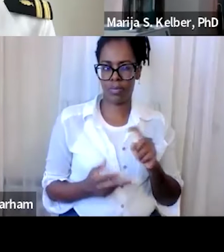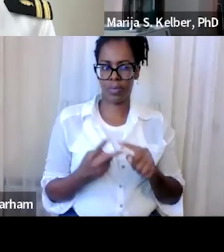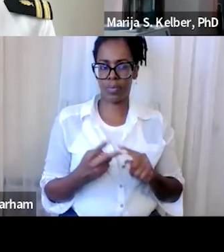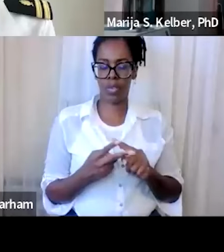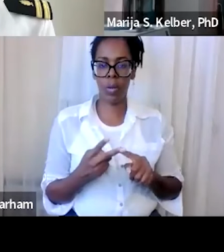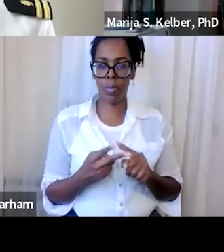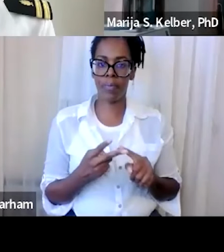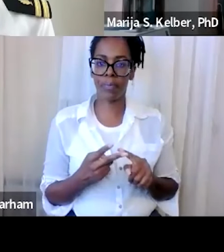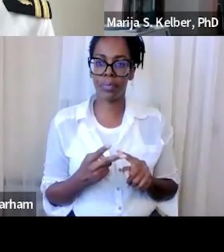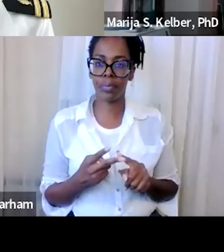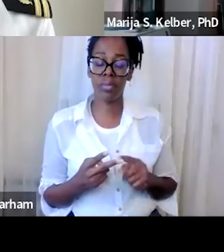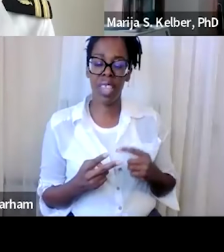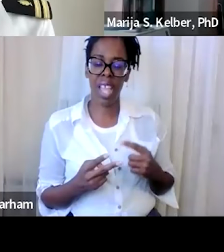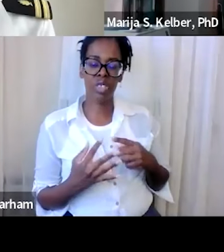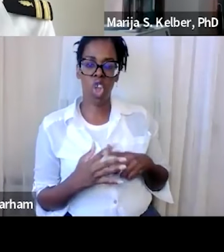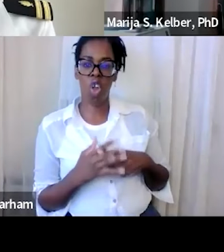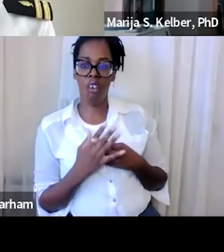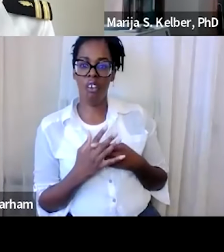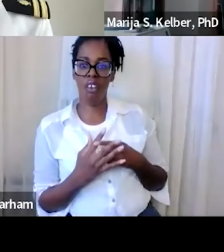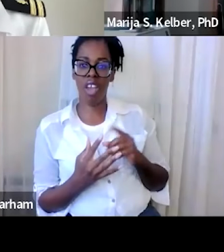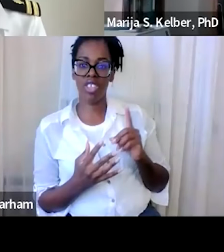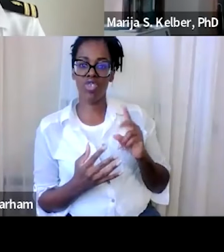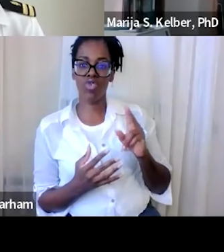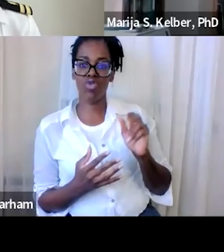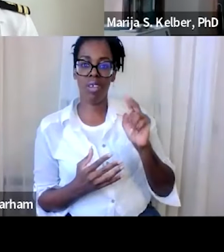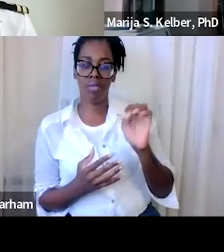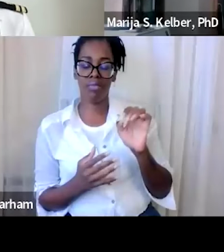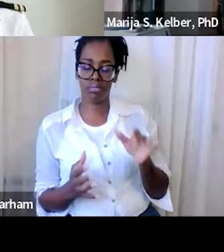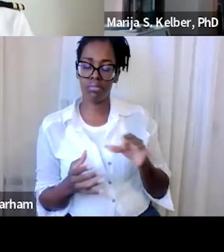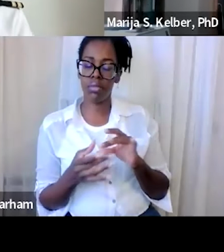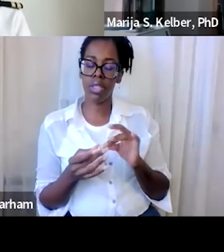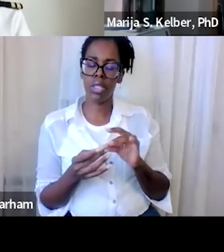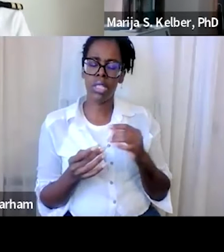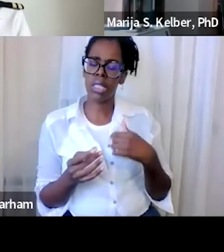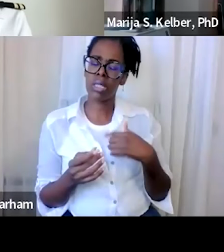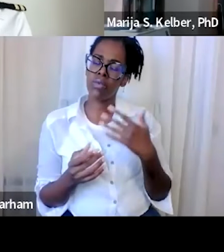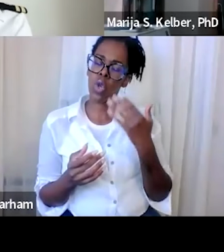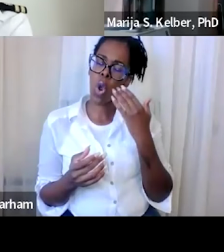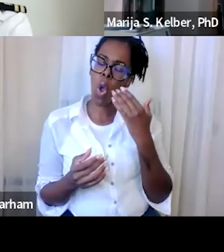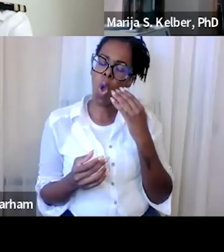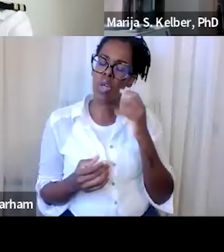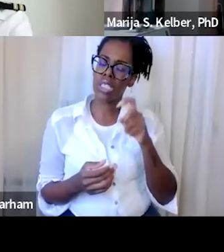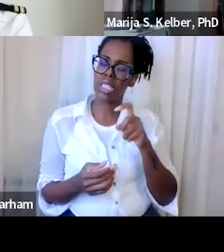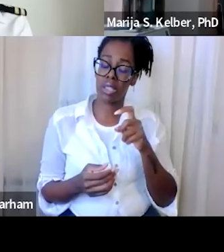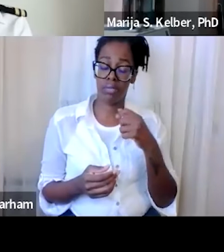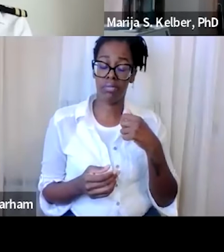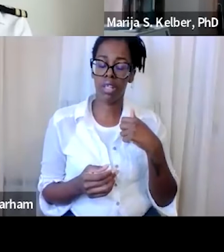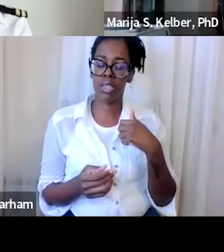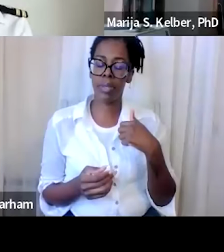I can probably start off. I think it is obviously necessary, I highlighted relationships as critical.